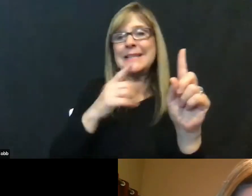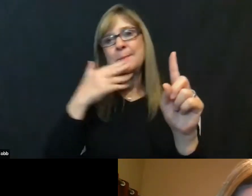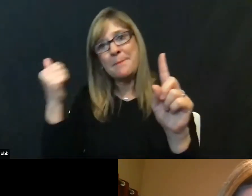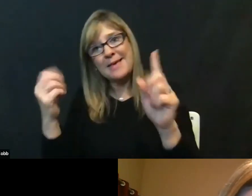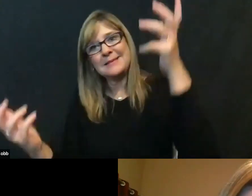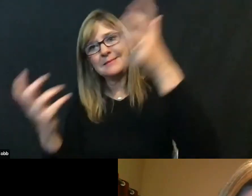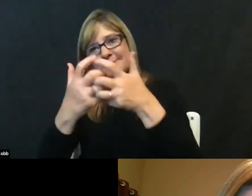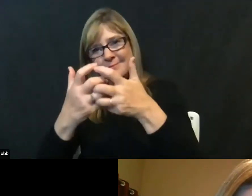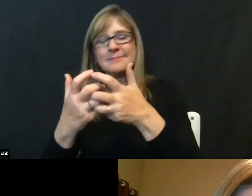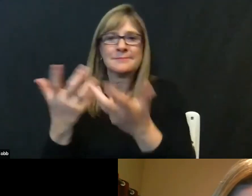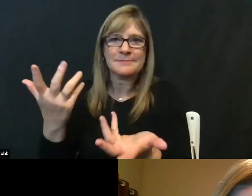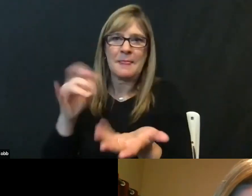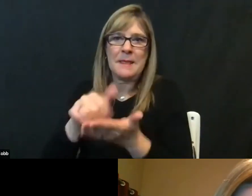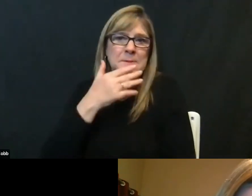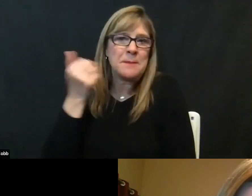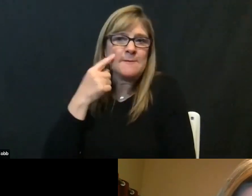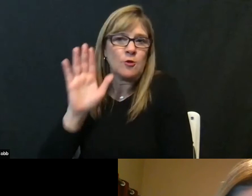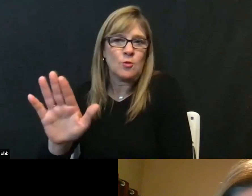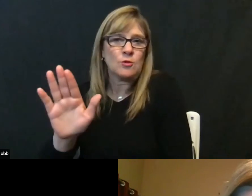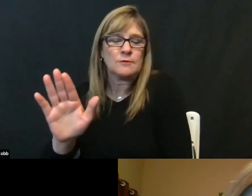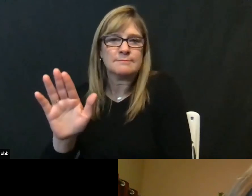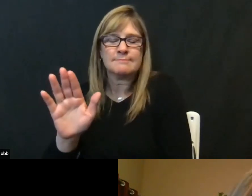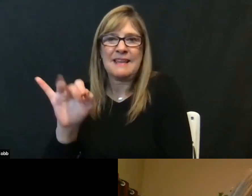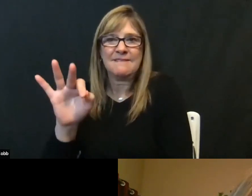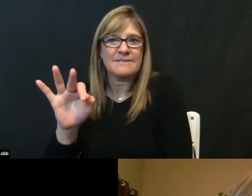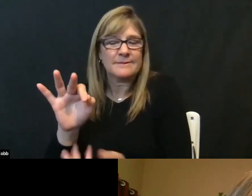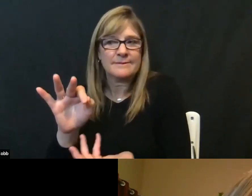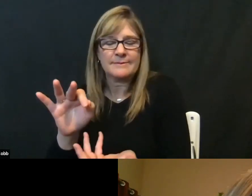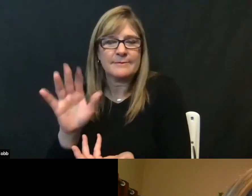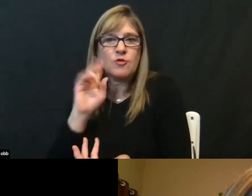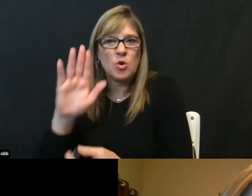And there are some children and adults who speak and listen,